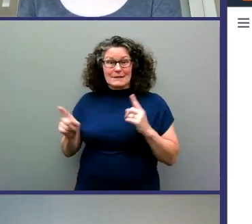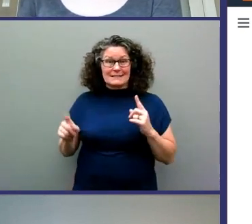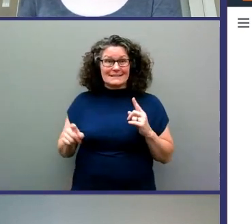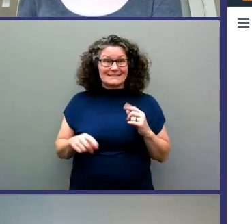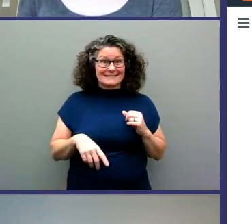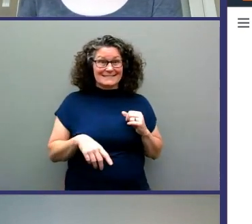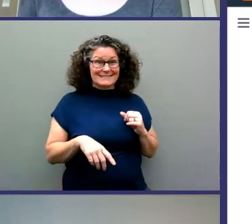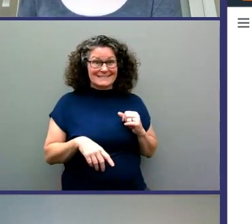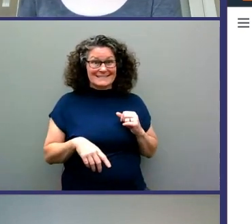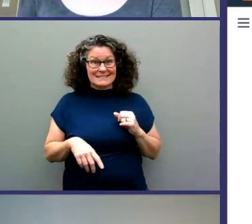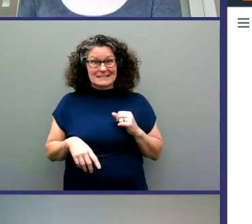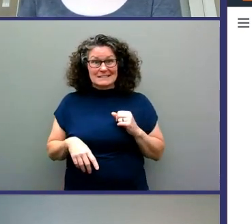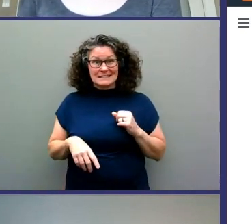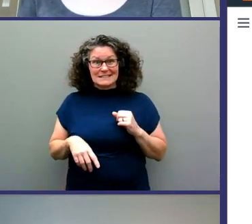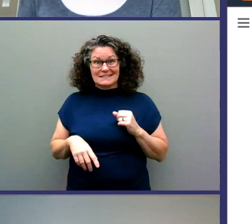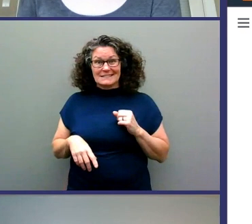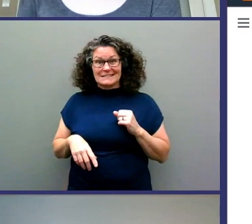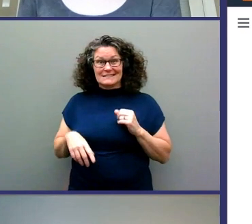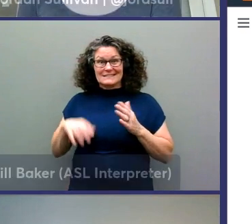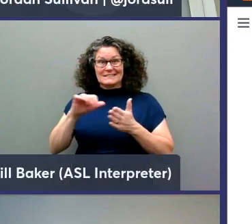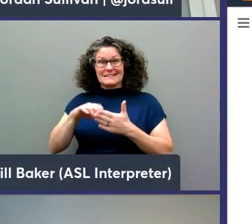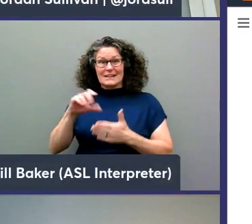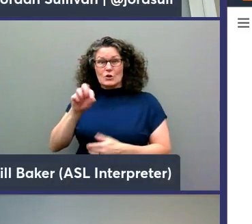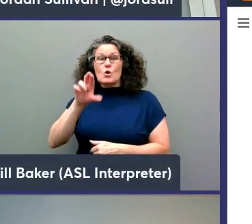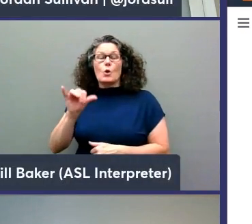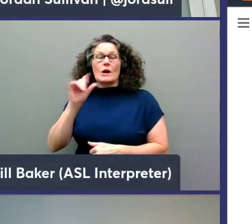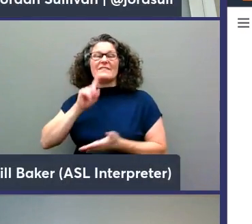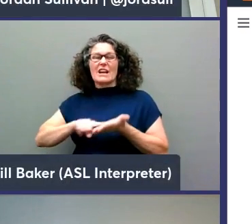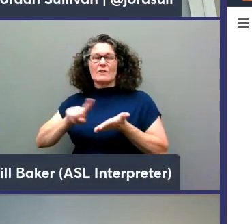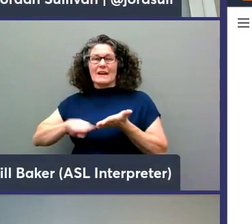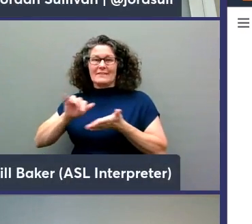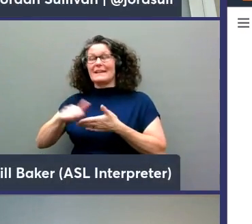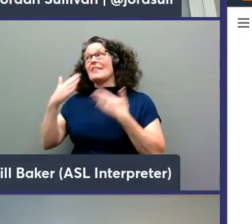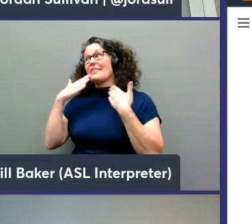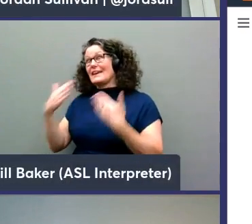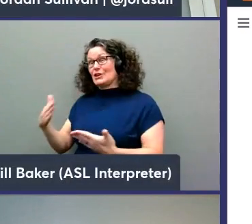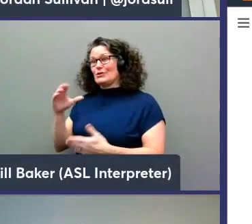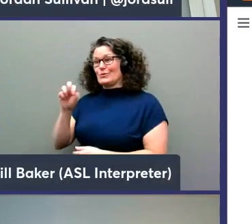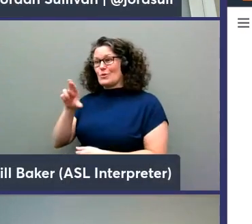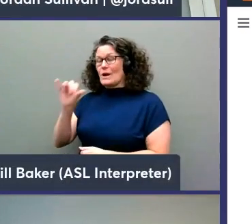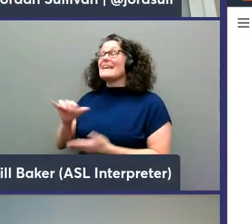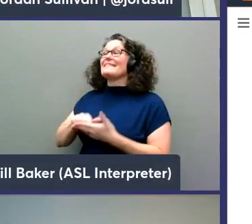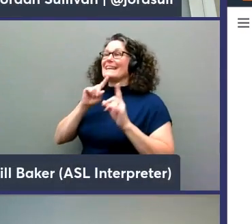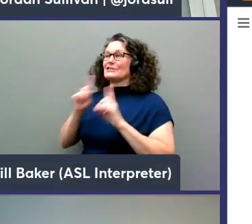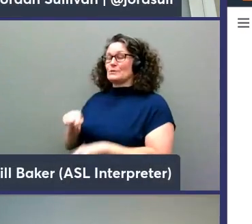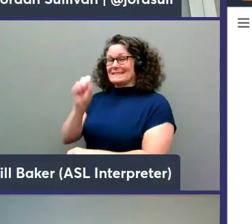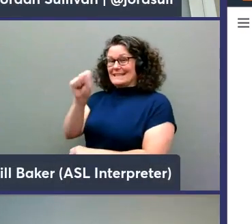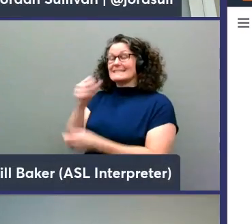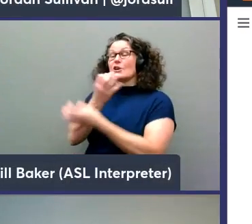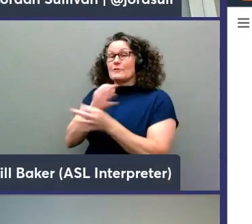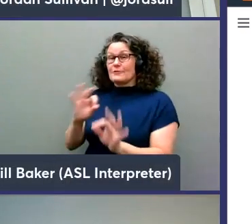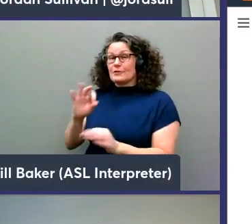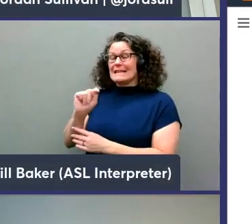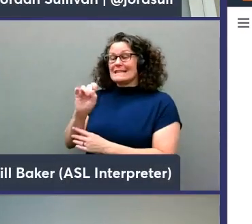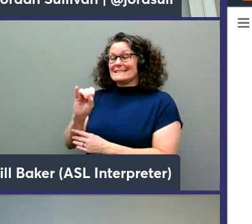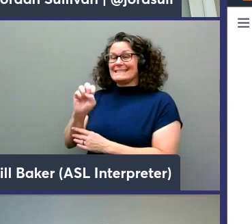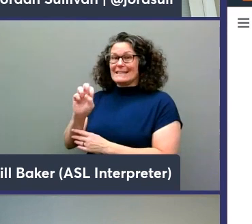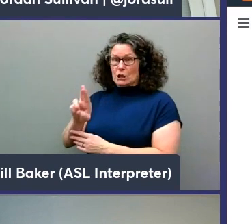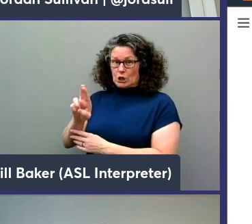(chuckle) Or rather Corey did, it looks like. Corey, thank you. So the answer is yes, there is a Free Tier. Maybe in the chat,